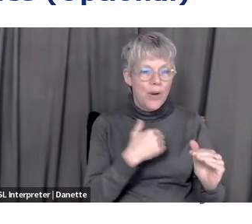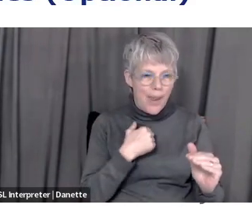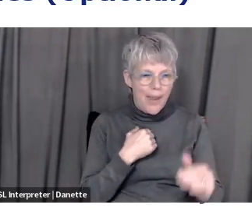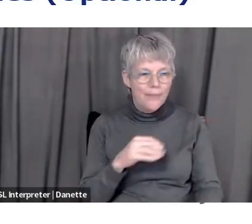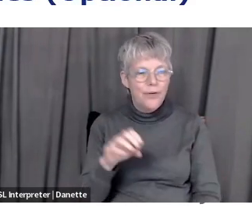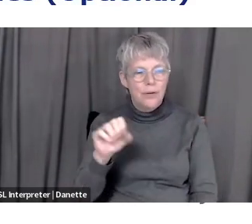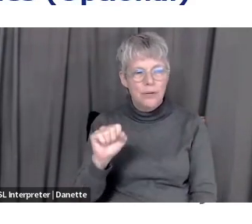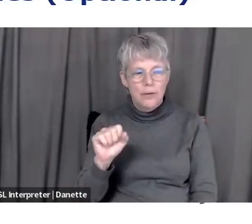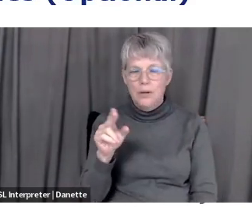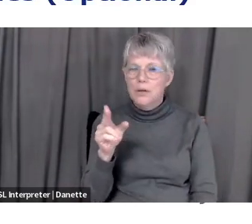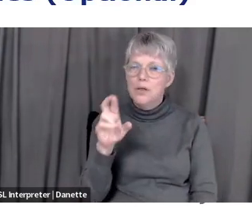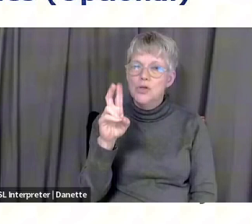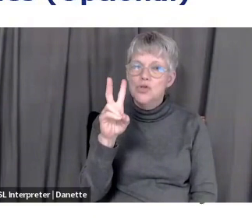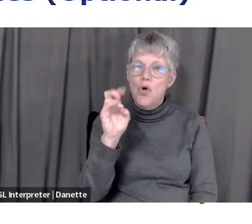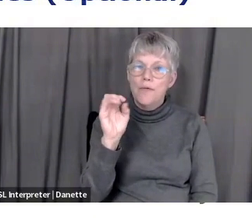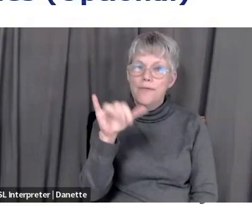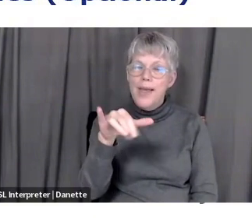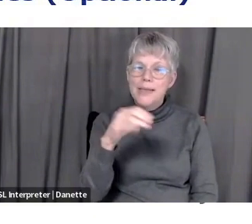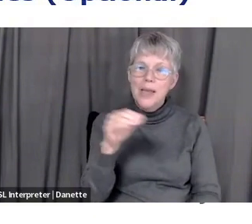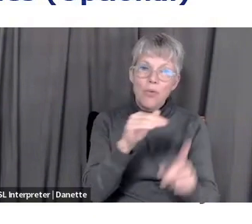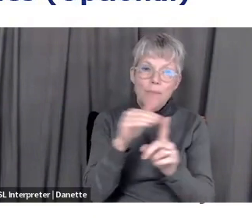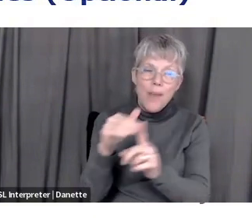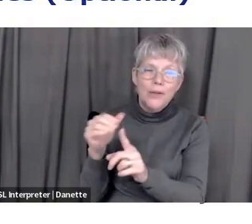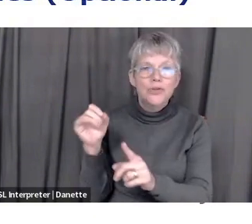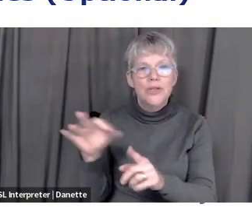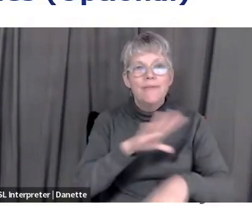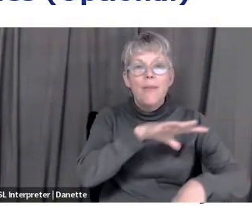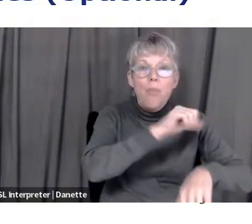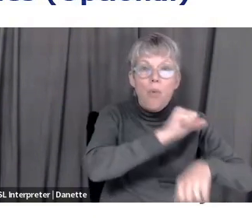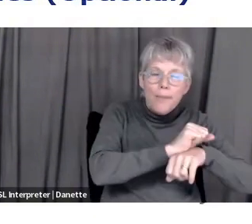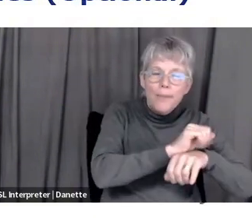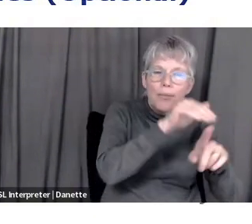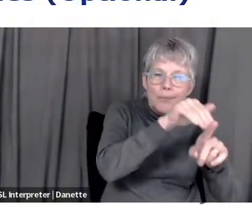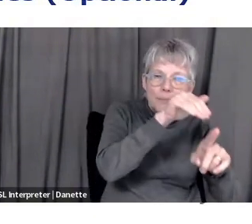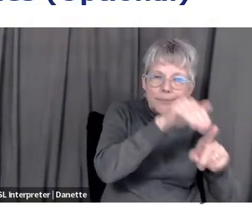We do have surveys and reminders so individuals can add appointment reminders